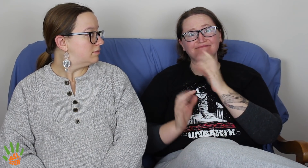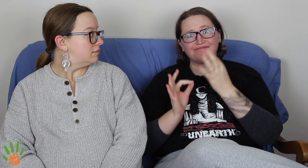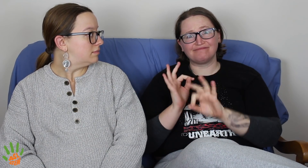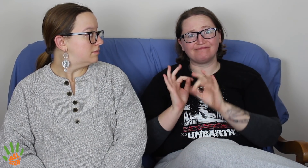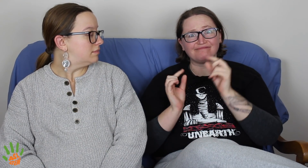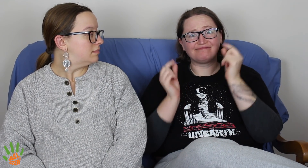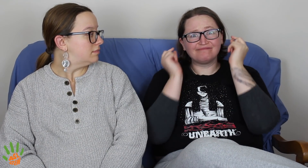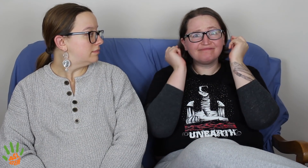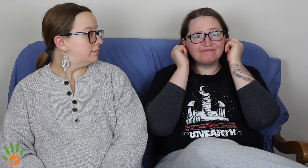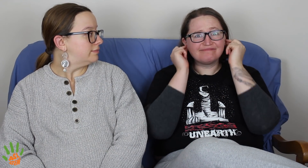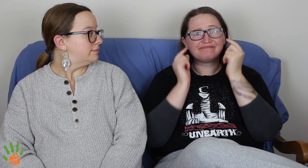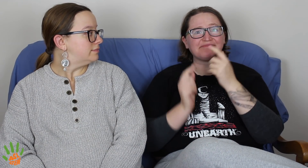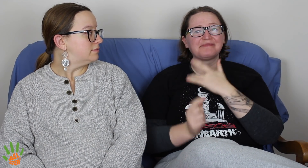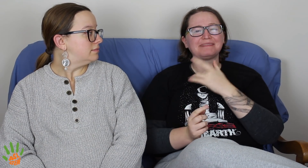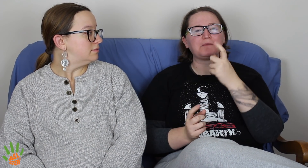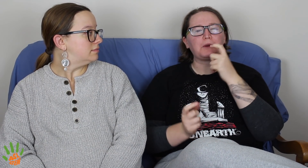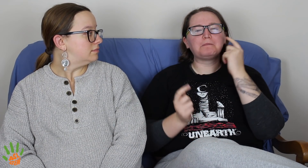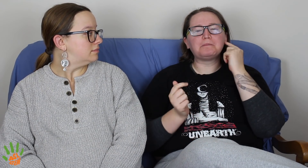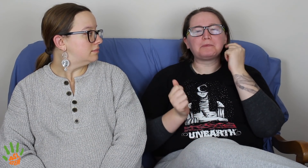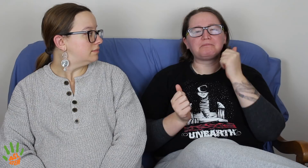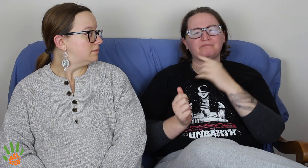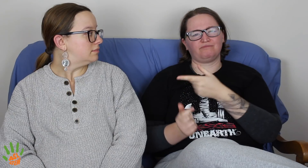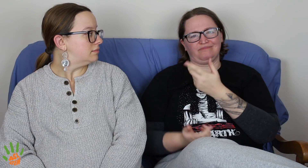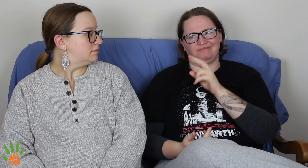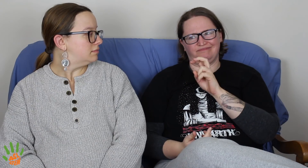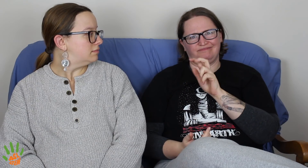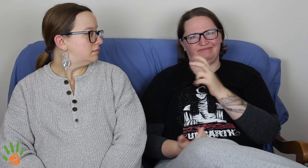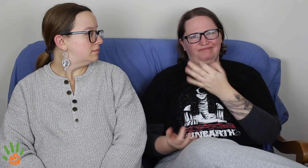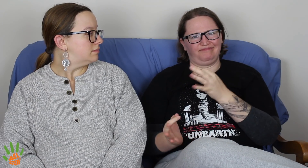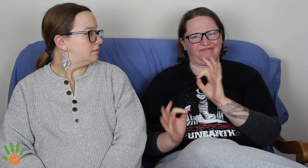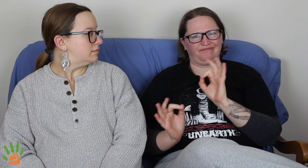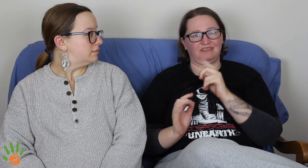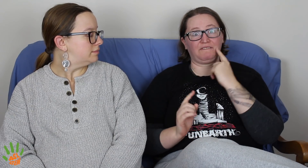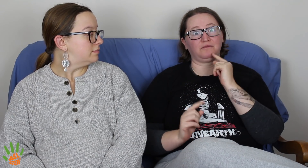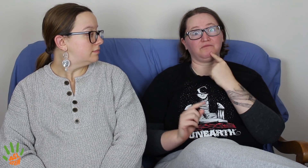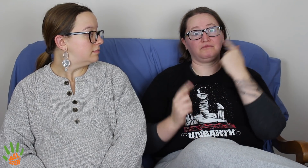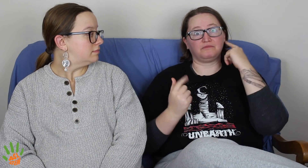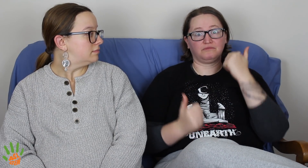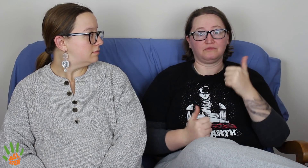if you want a really simple in-ear hearing aid. If you only have a small amount of hearing loss, it's only a couple hundred dollars.